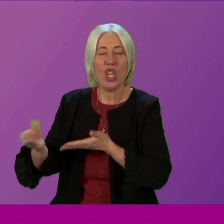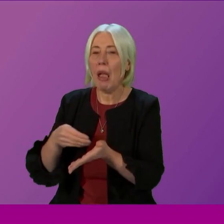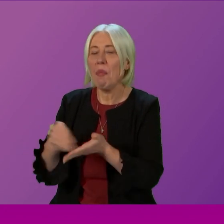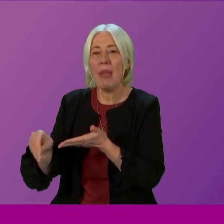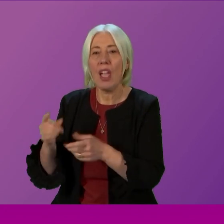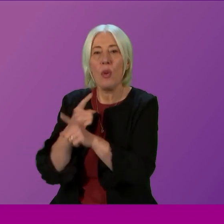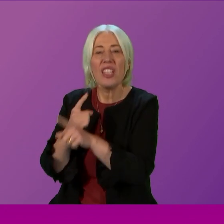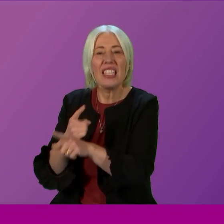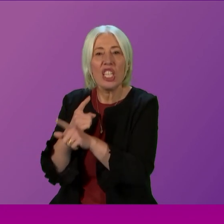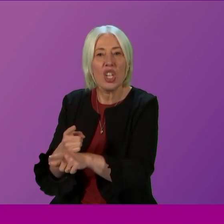Briefly, First Minister.